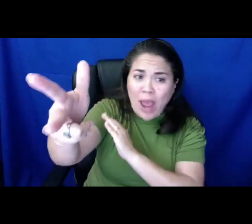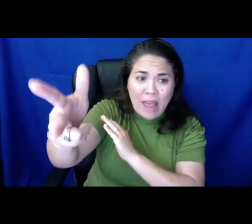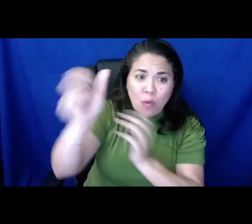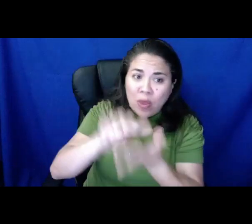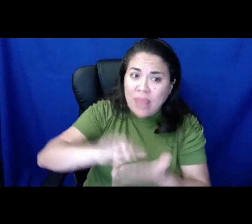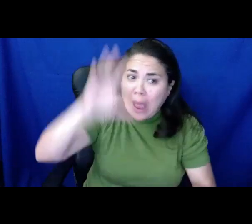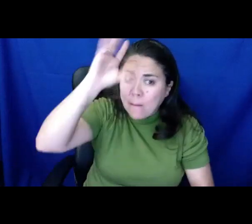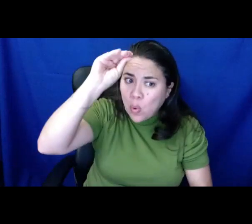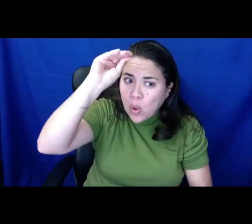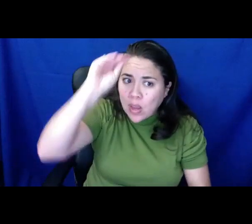Raymond Antrobus (He/Him): could have saved Tyler.